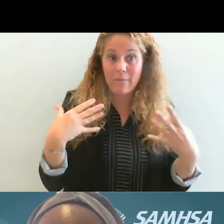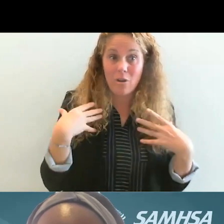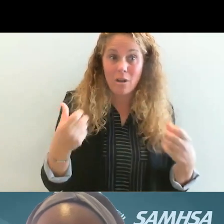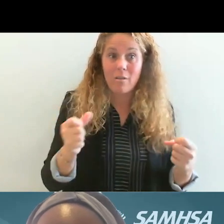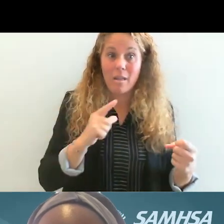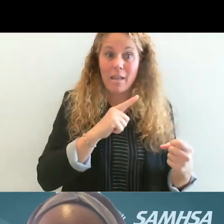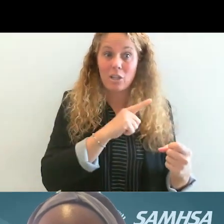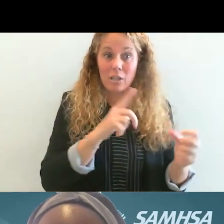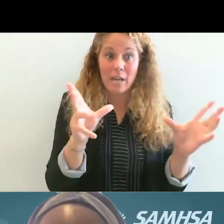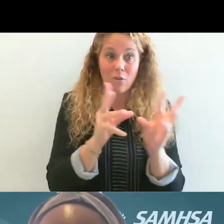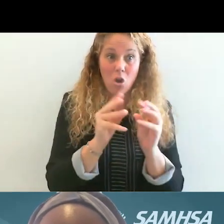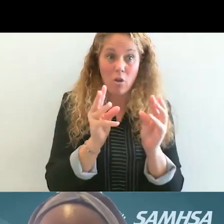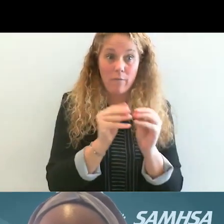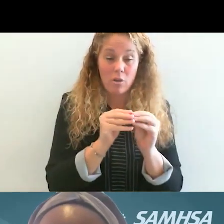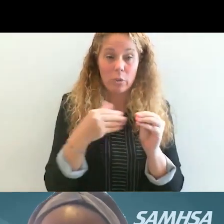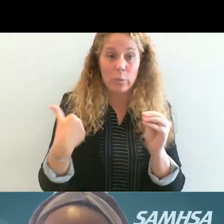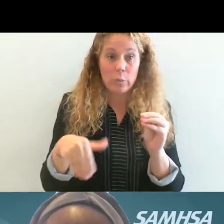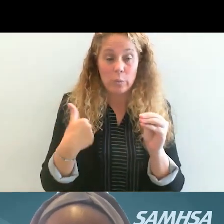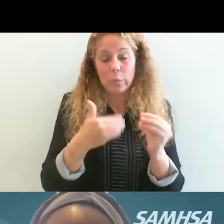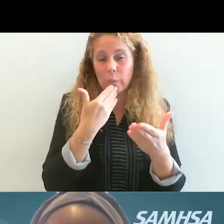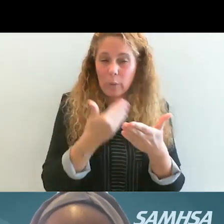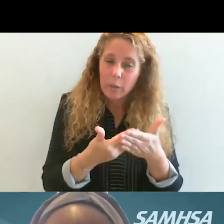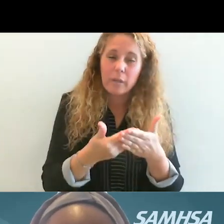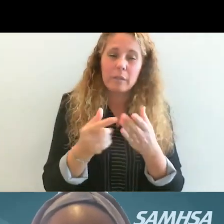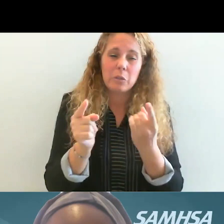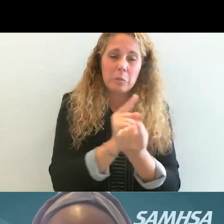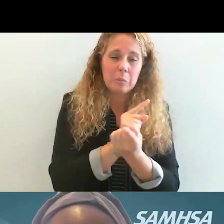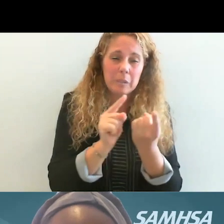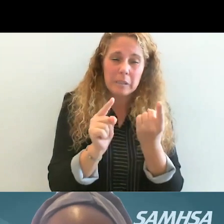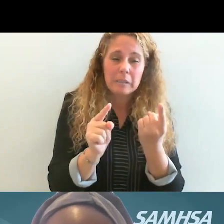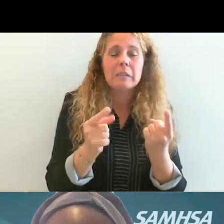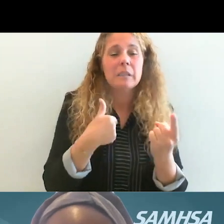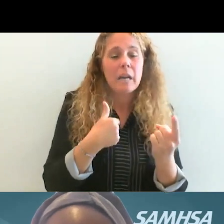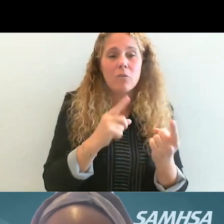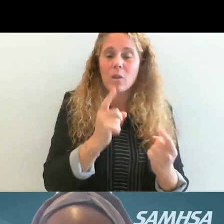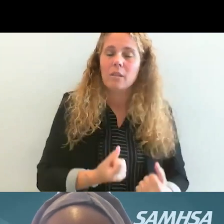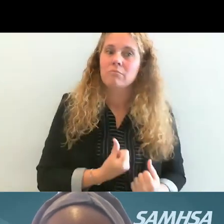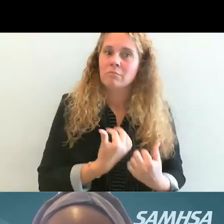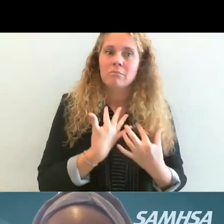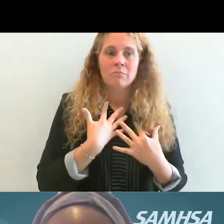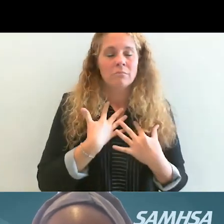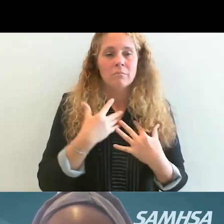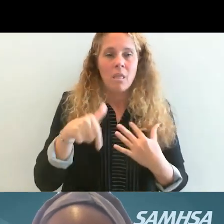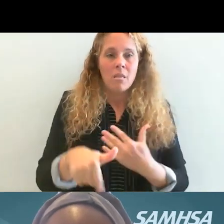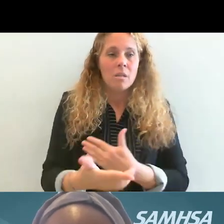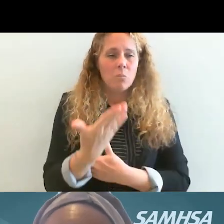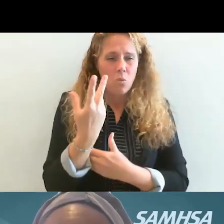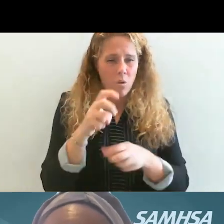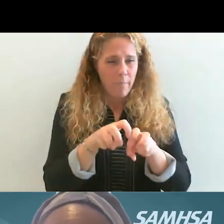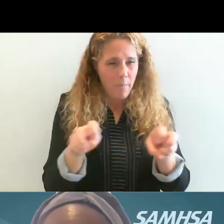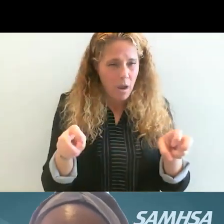AND I WAS INSPIRED THIS MORNING BY A PANEL OF YOUNG PROFESSIONALS.